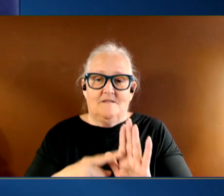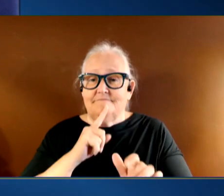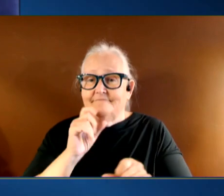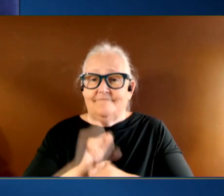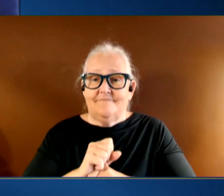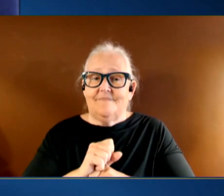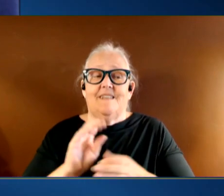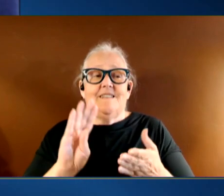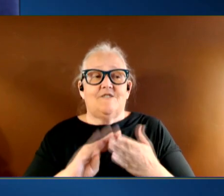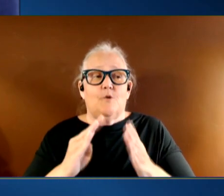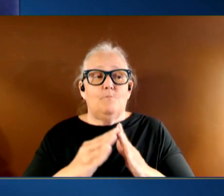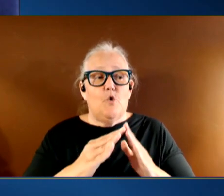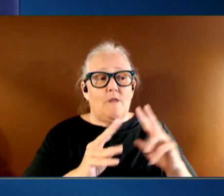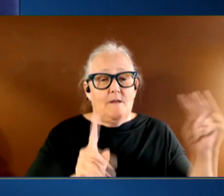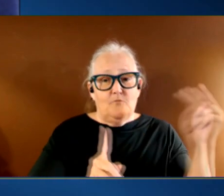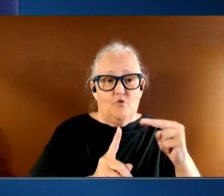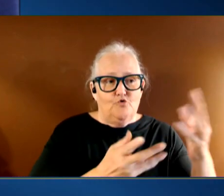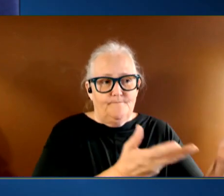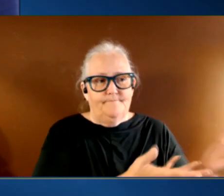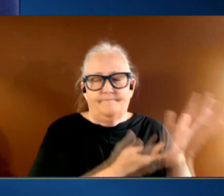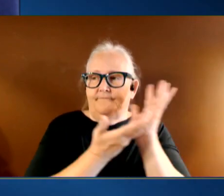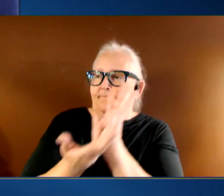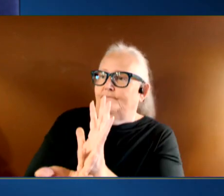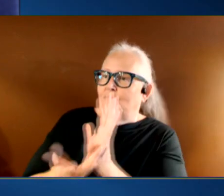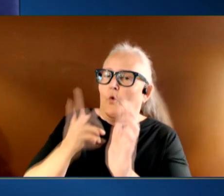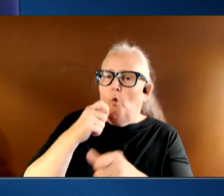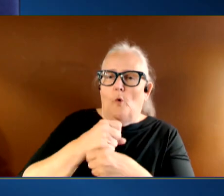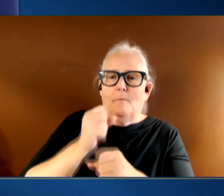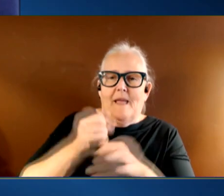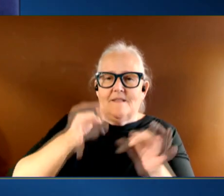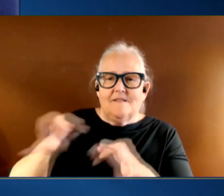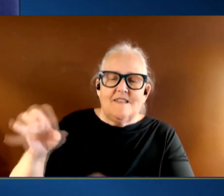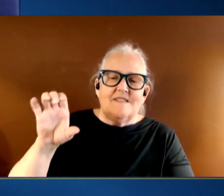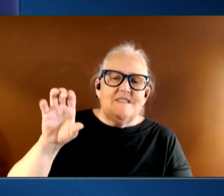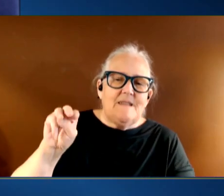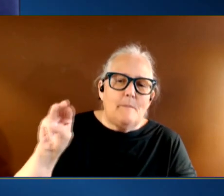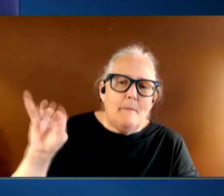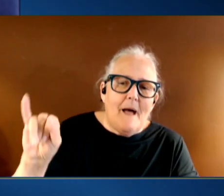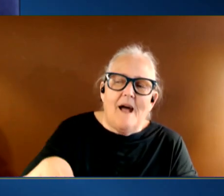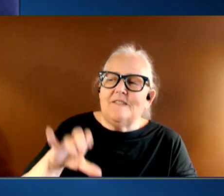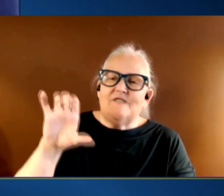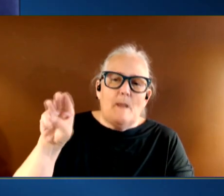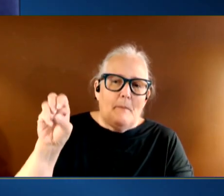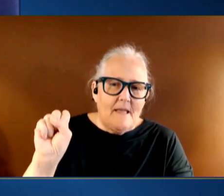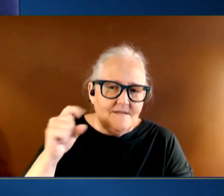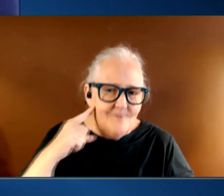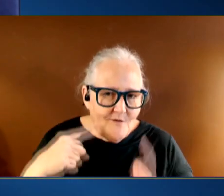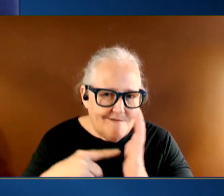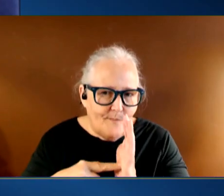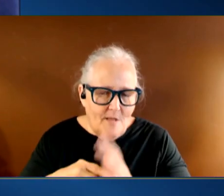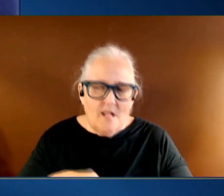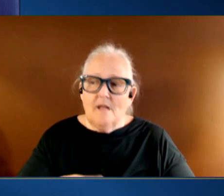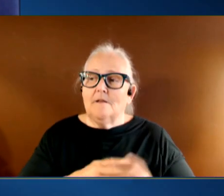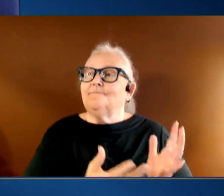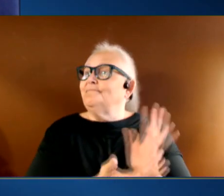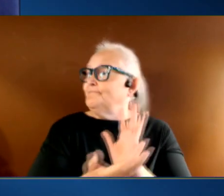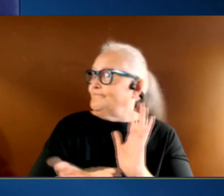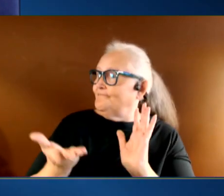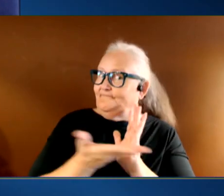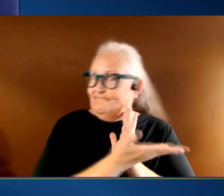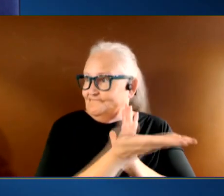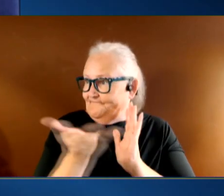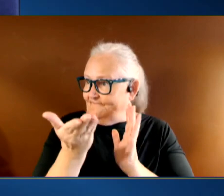to the decision makers, which in this case was CMMI or CMS as well. And as a result here -- oh,